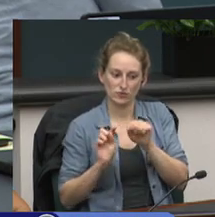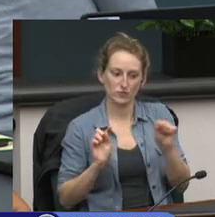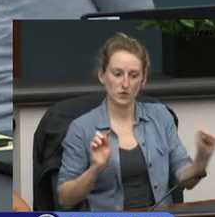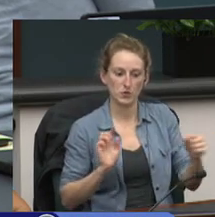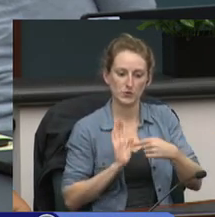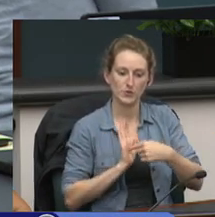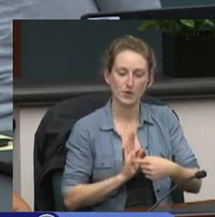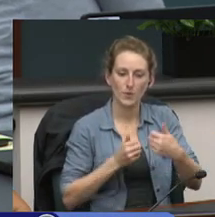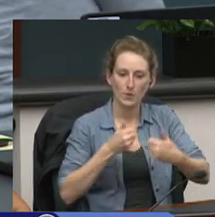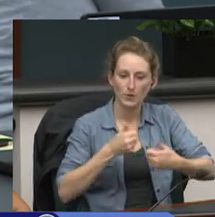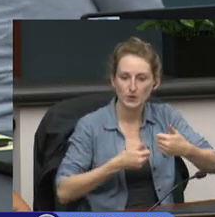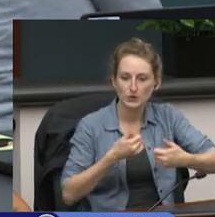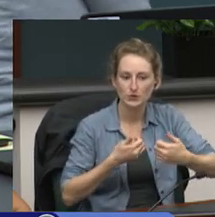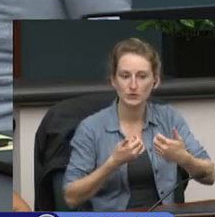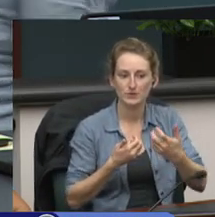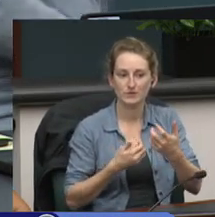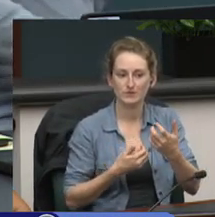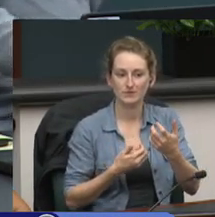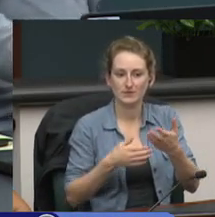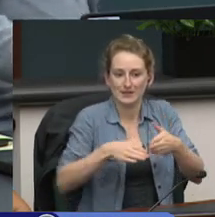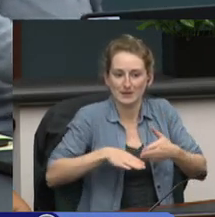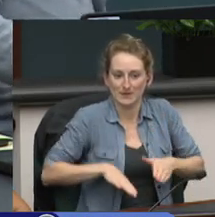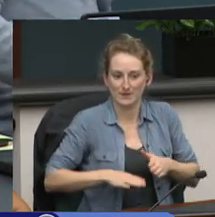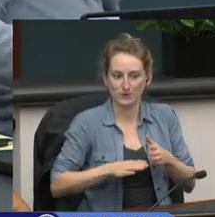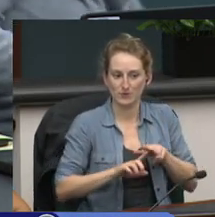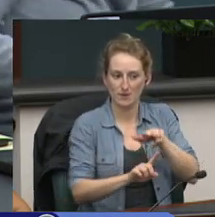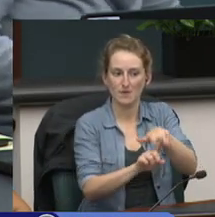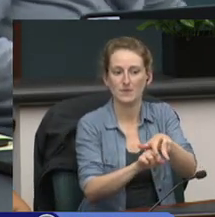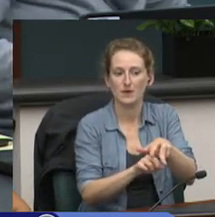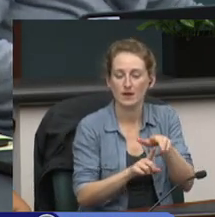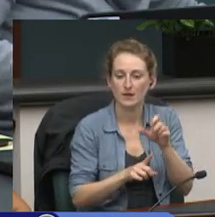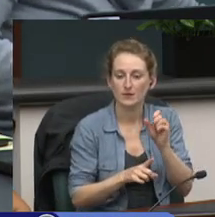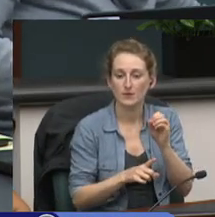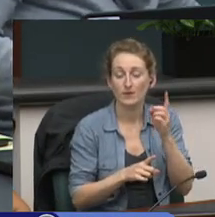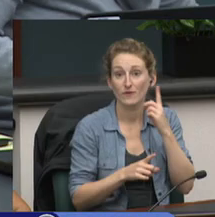I think like the commercial districts there's not a minimum lot size but the